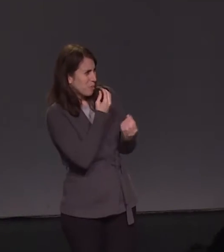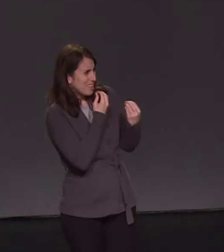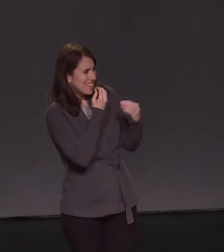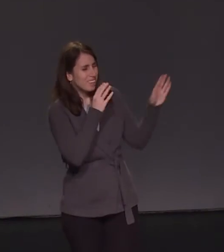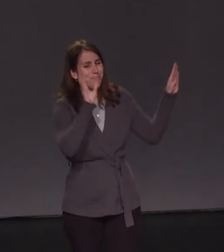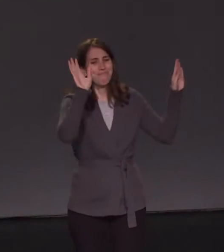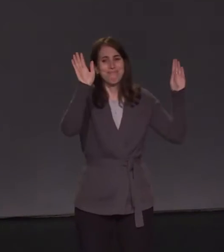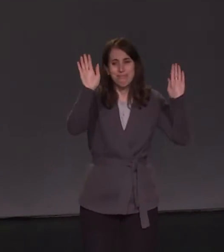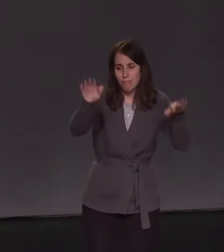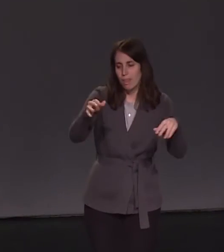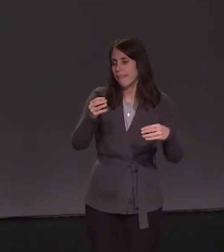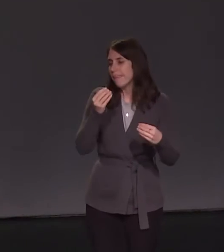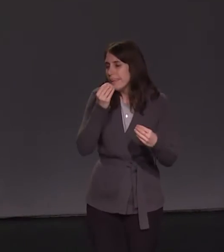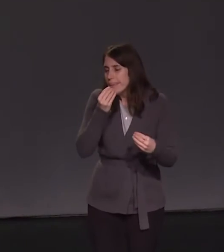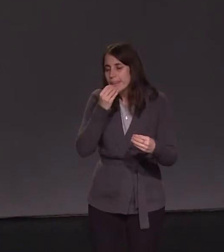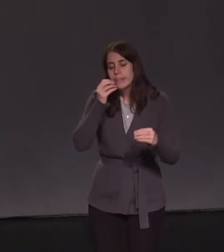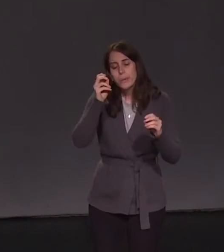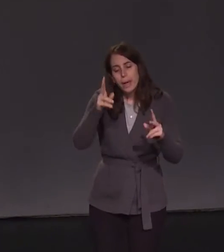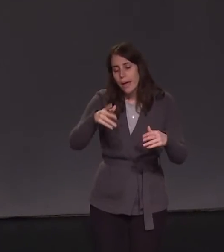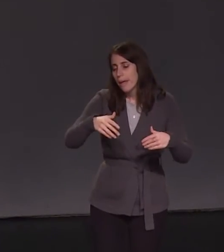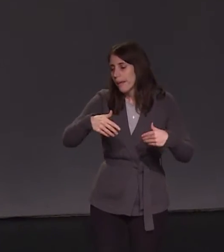Please eat, it’s fine.